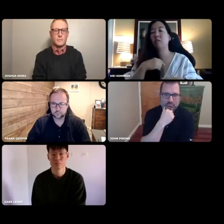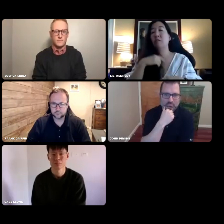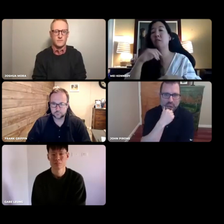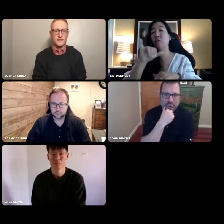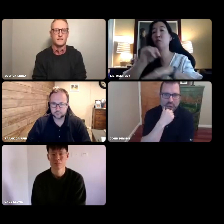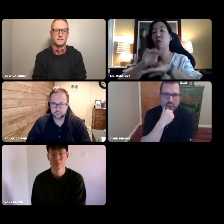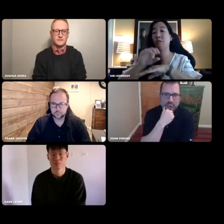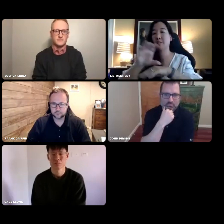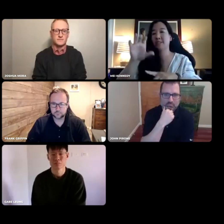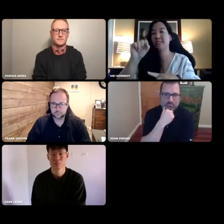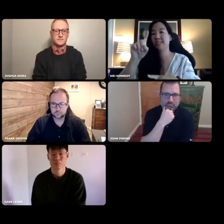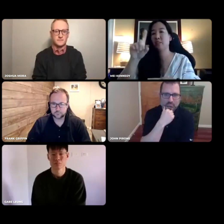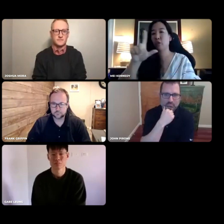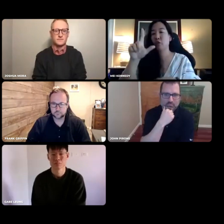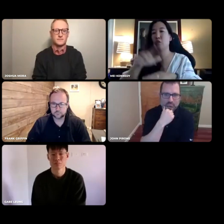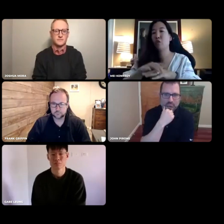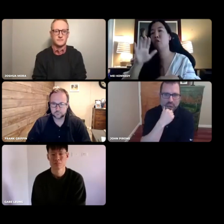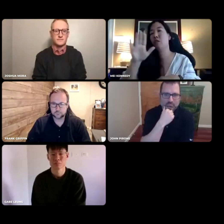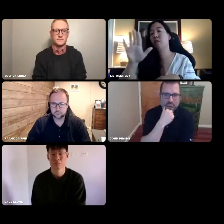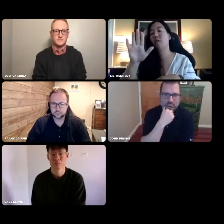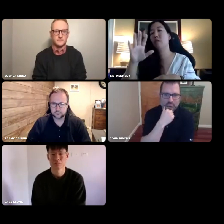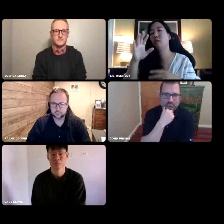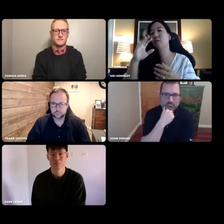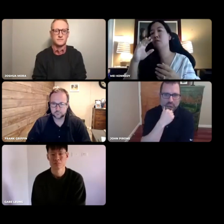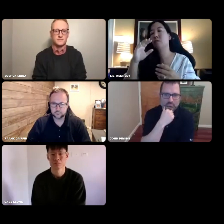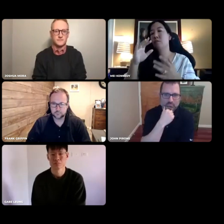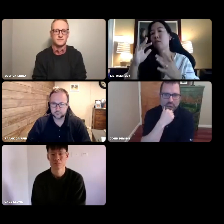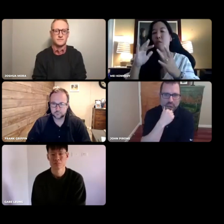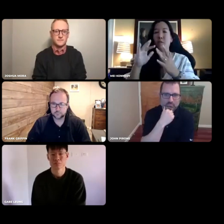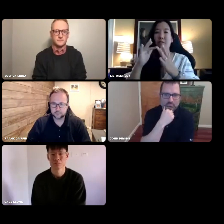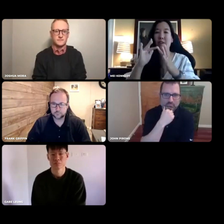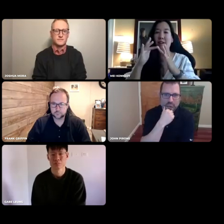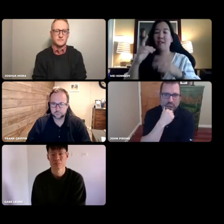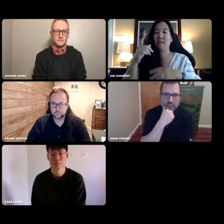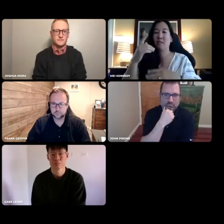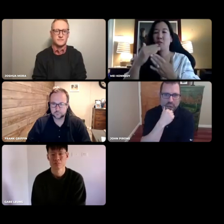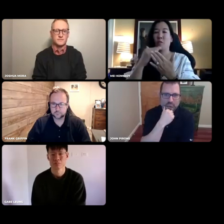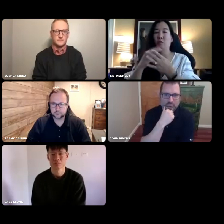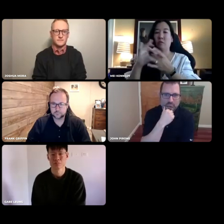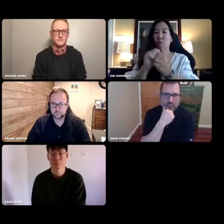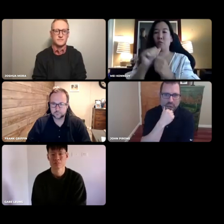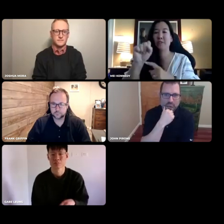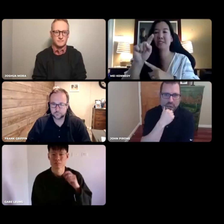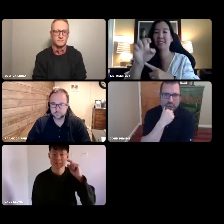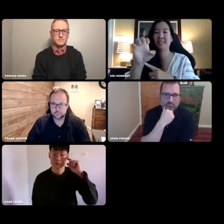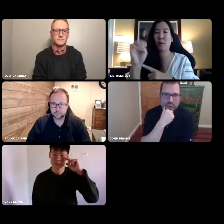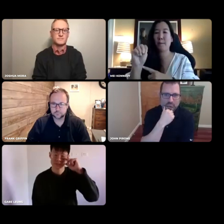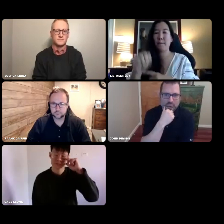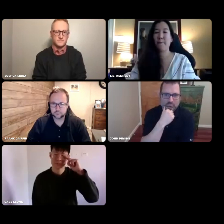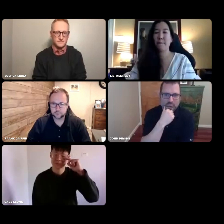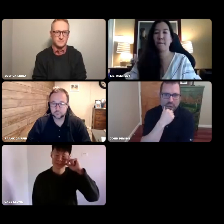I am an online course instructor with CSD Learns in STEM.